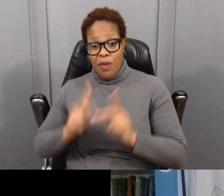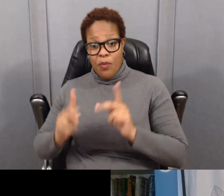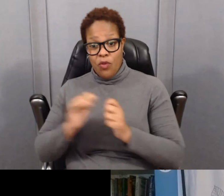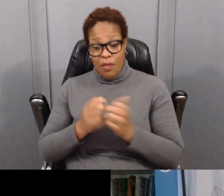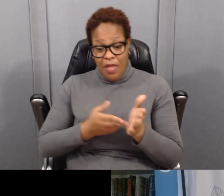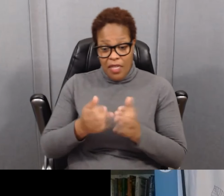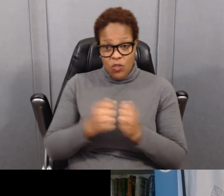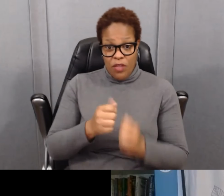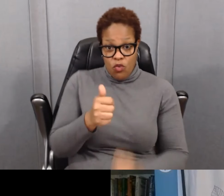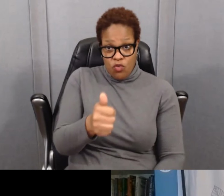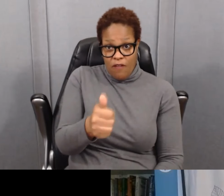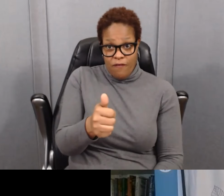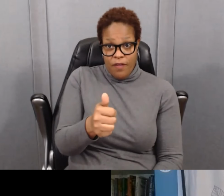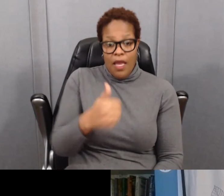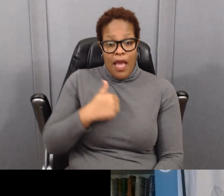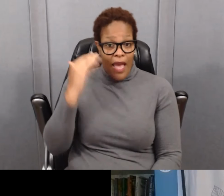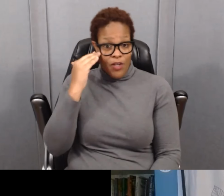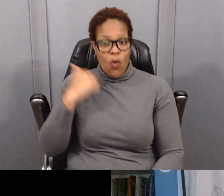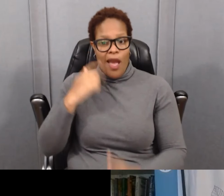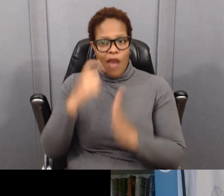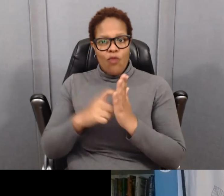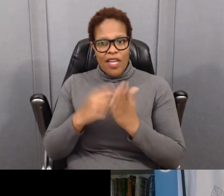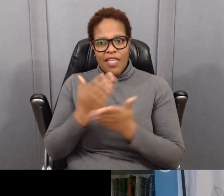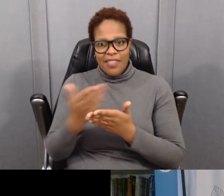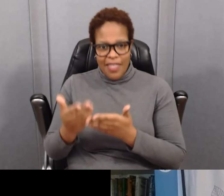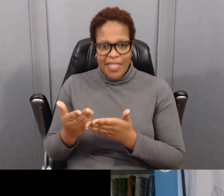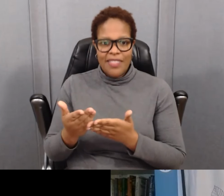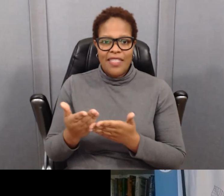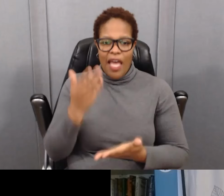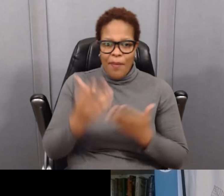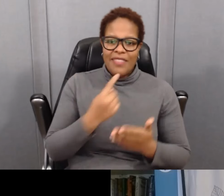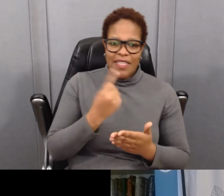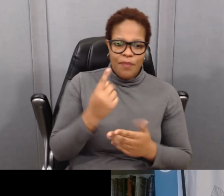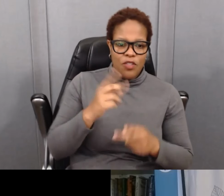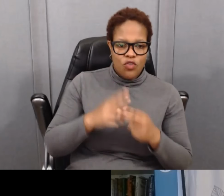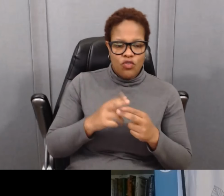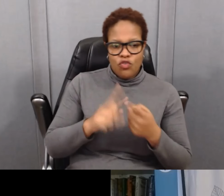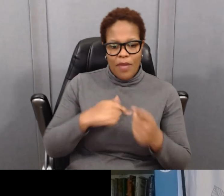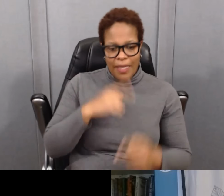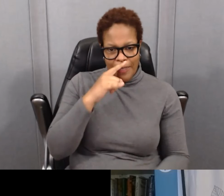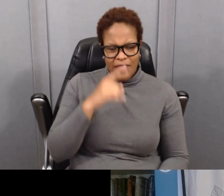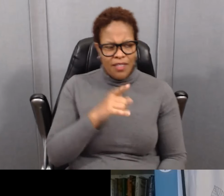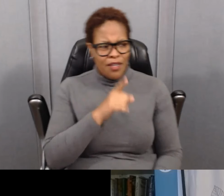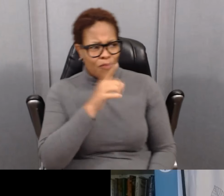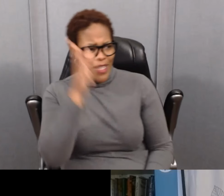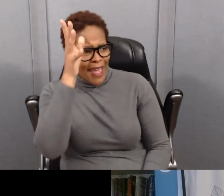I know that I recognize things that, I might say something to my kids, really, daddy, really? That's where you are?